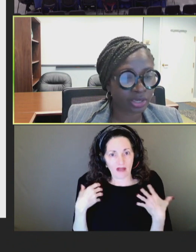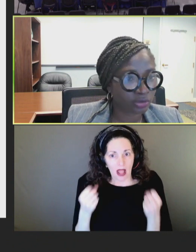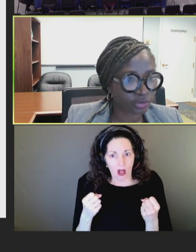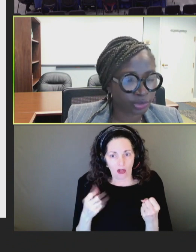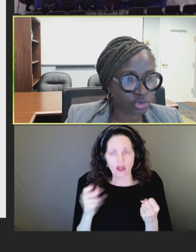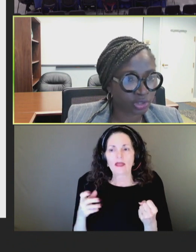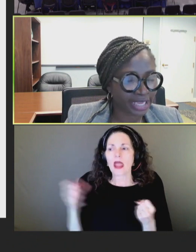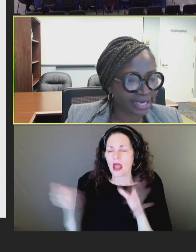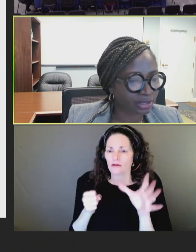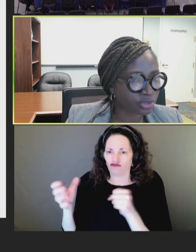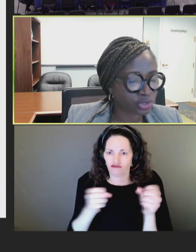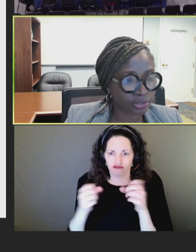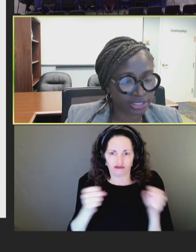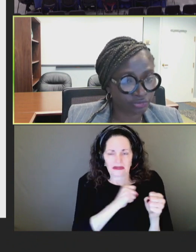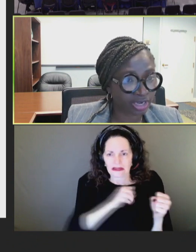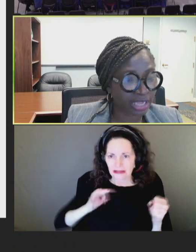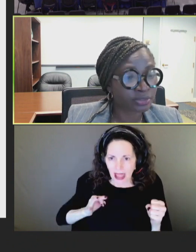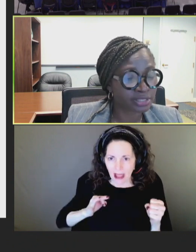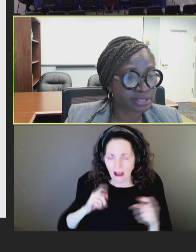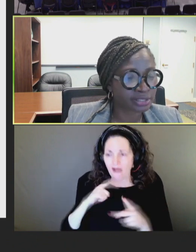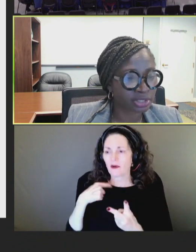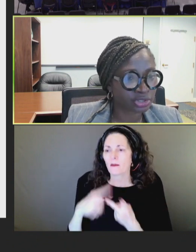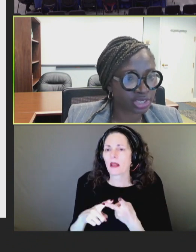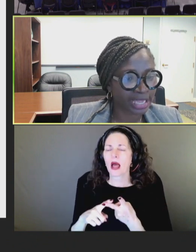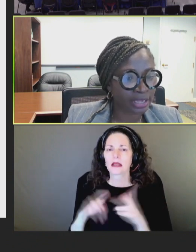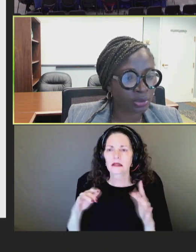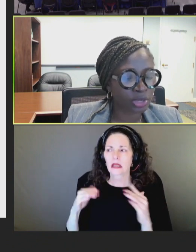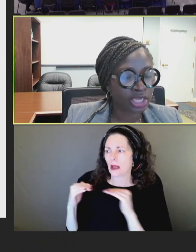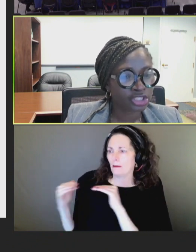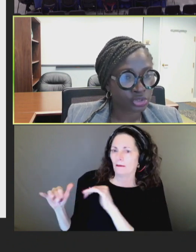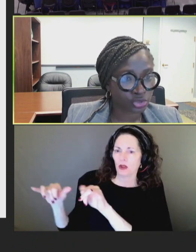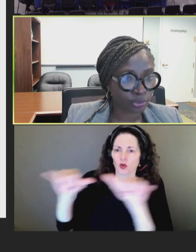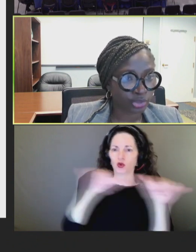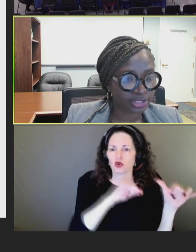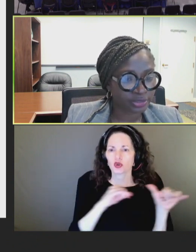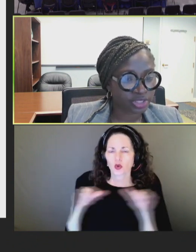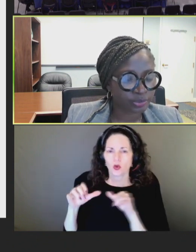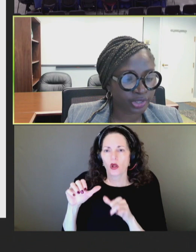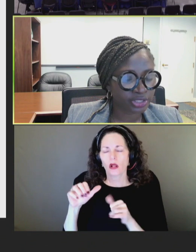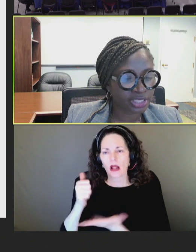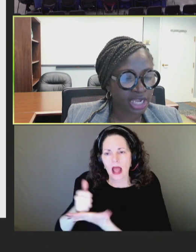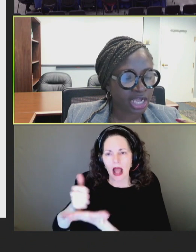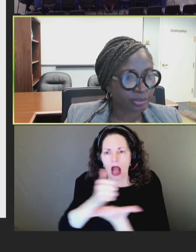a call for mutual aid across all the different counties in Chicago to support this response.